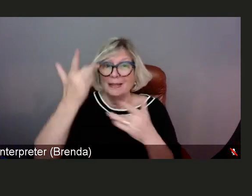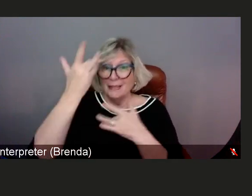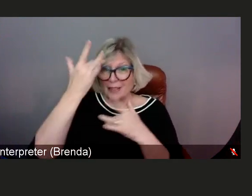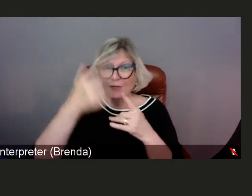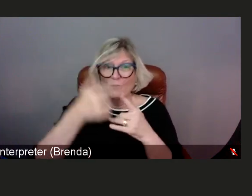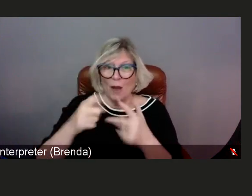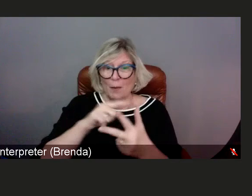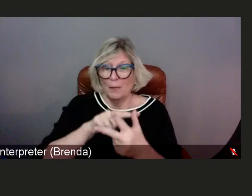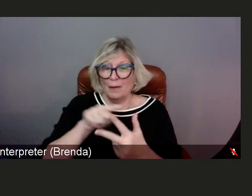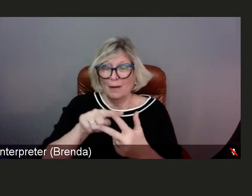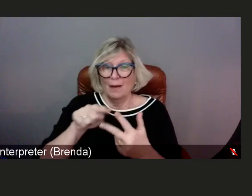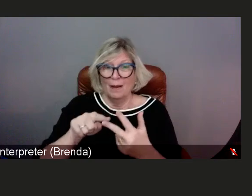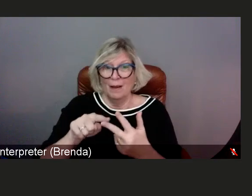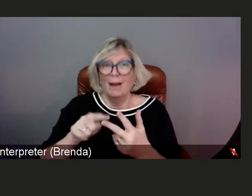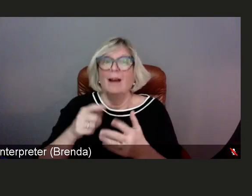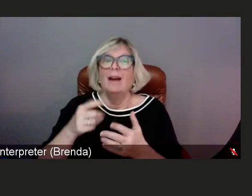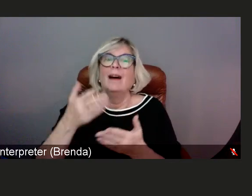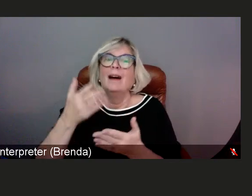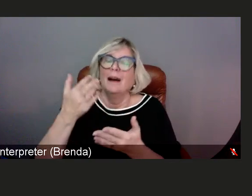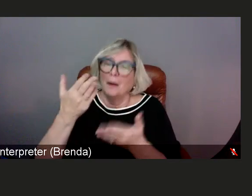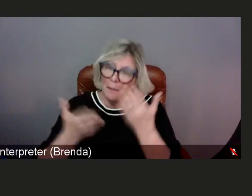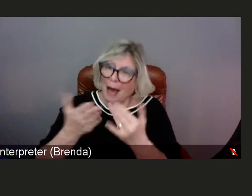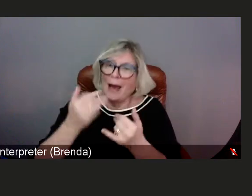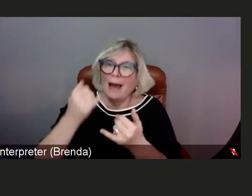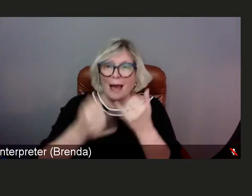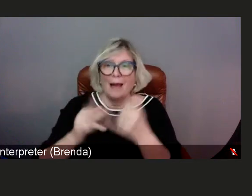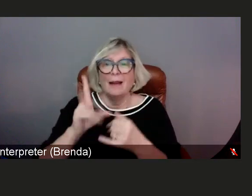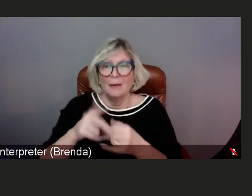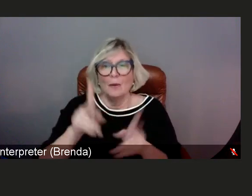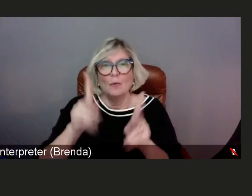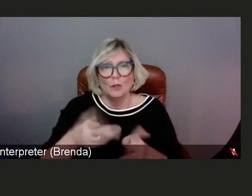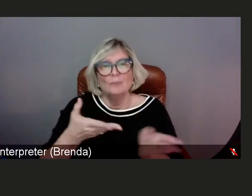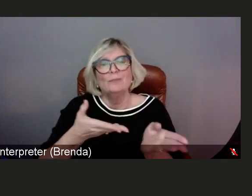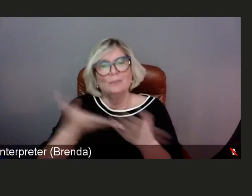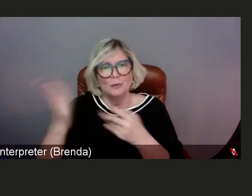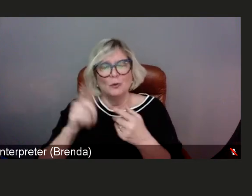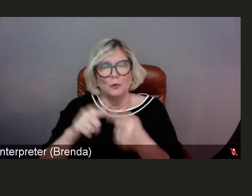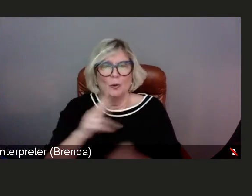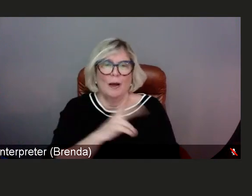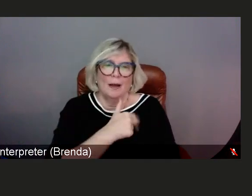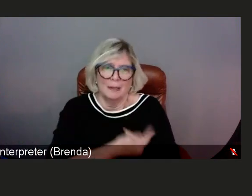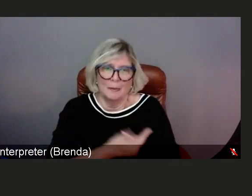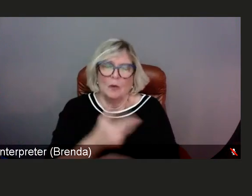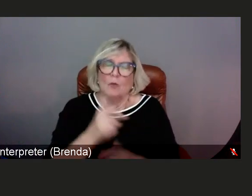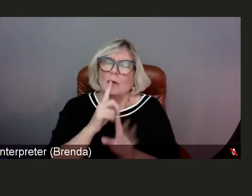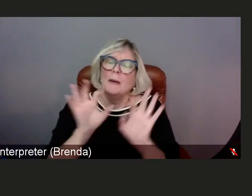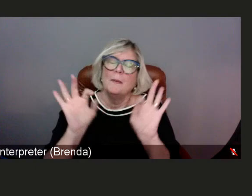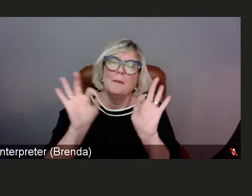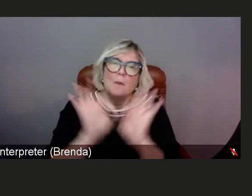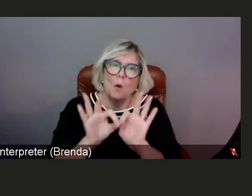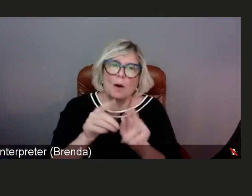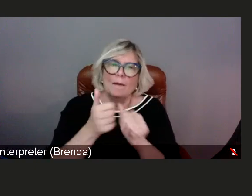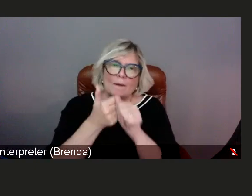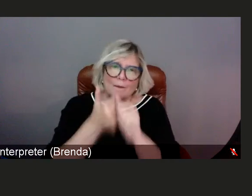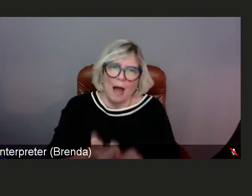that someone may end up in the hospital. So it is important again to make sure that we're all following the three Ws